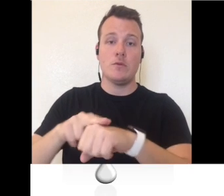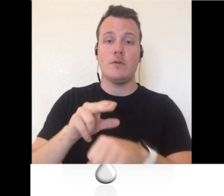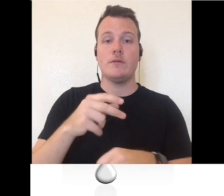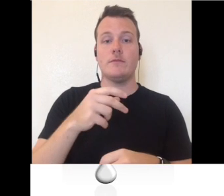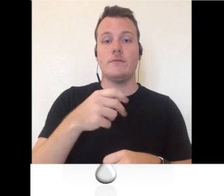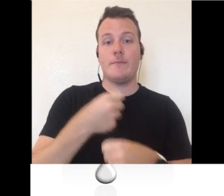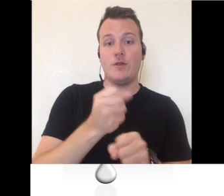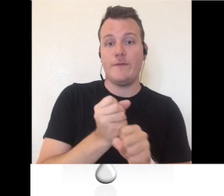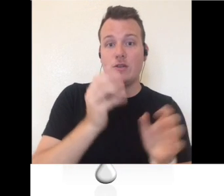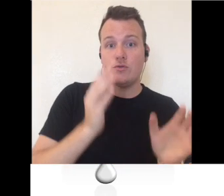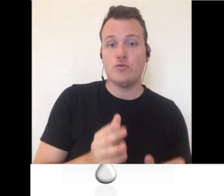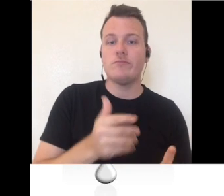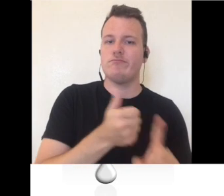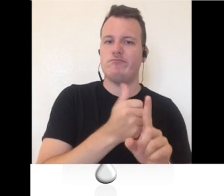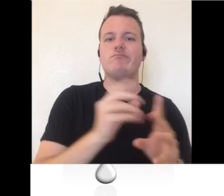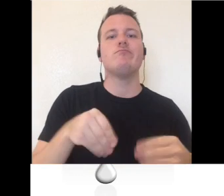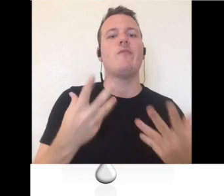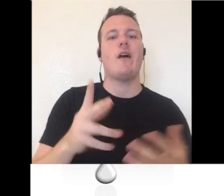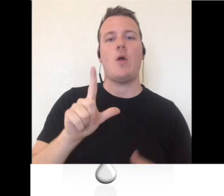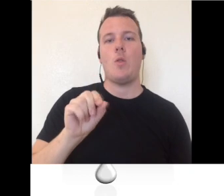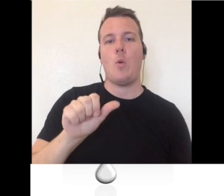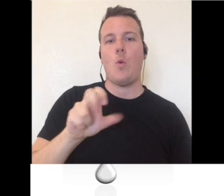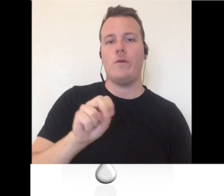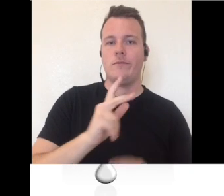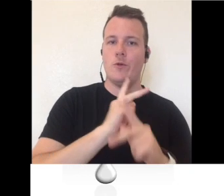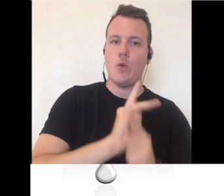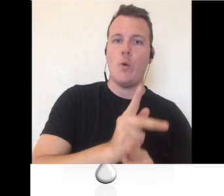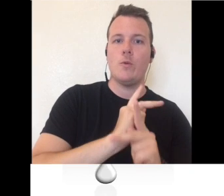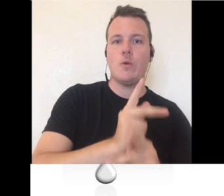aren't usually a good source these days. Of course manufacturers are one of the